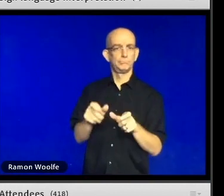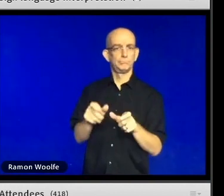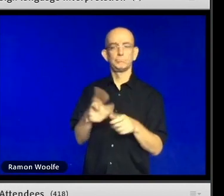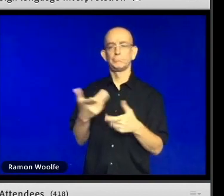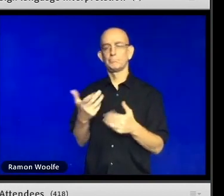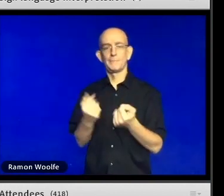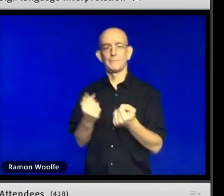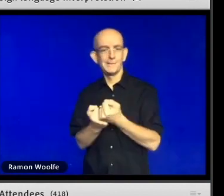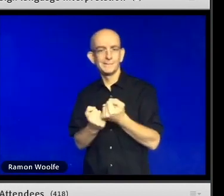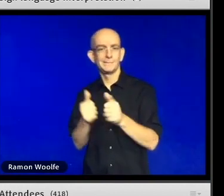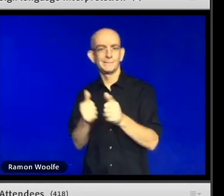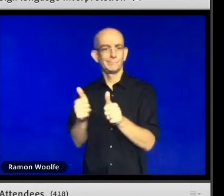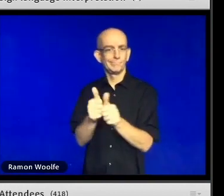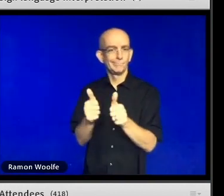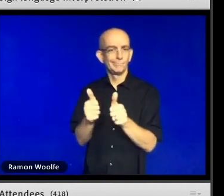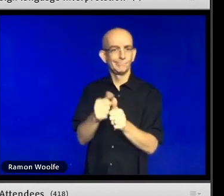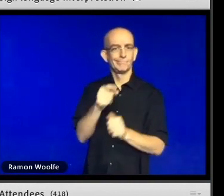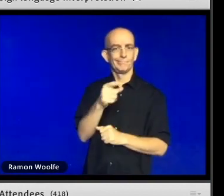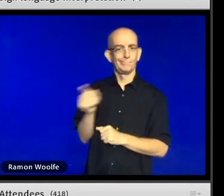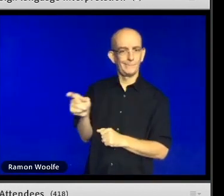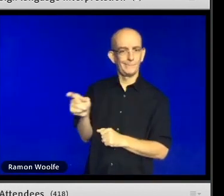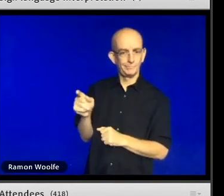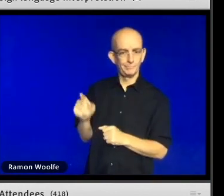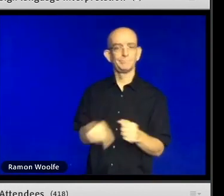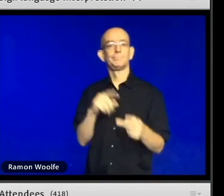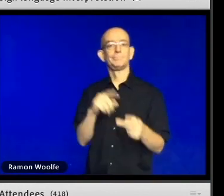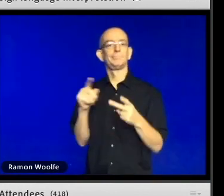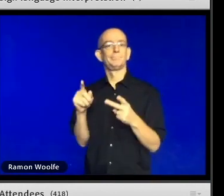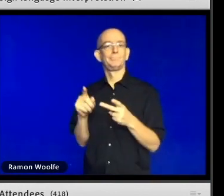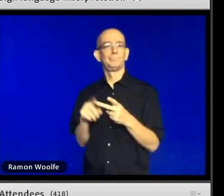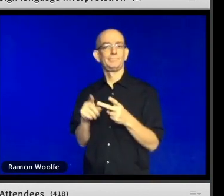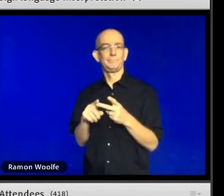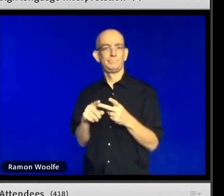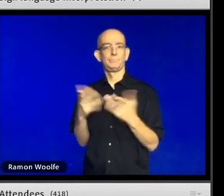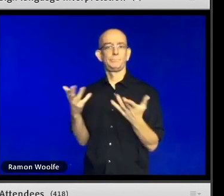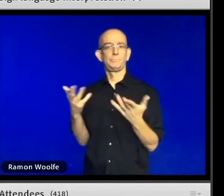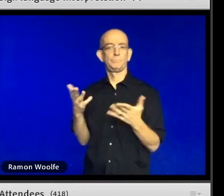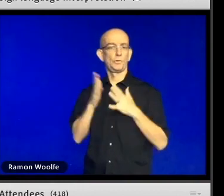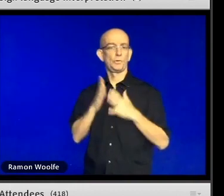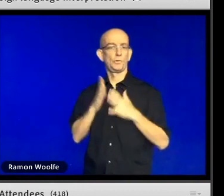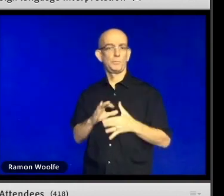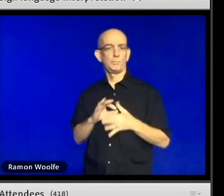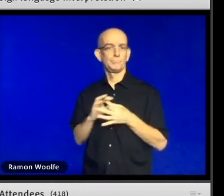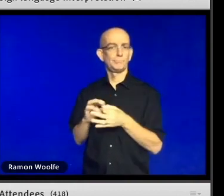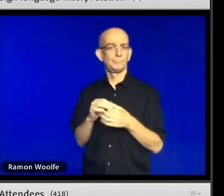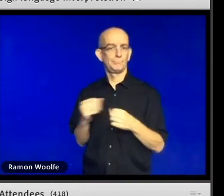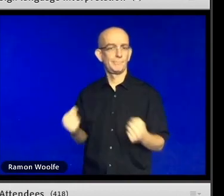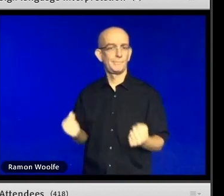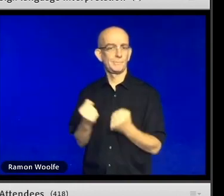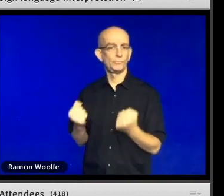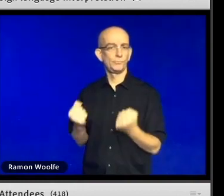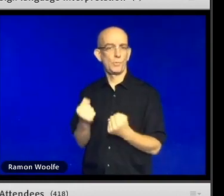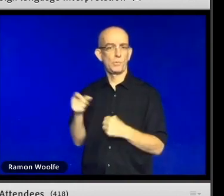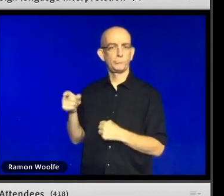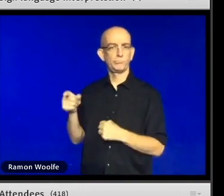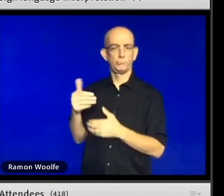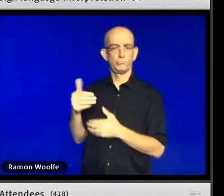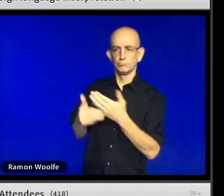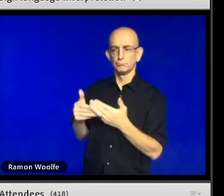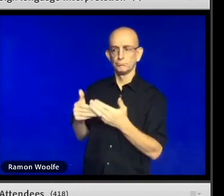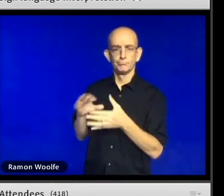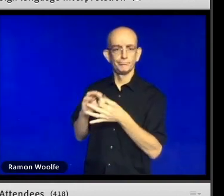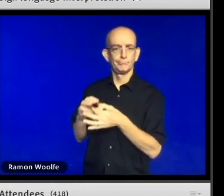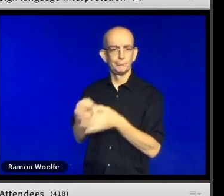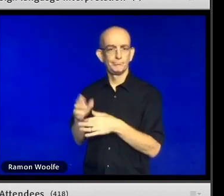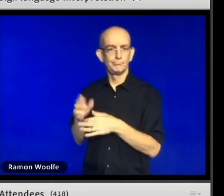service countries, we need to prepare country report for each country and then we are going